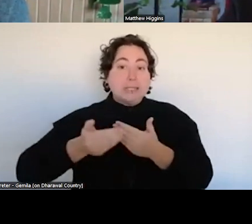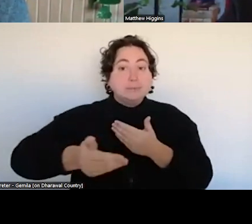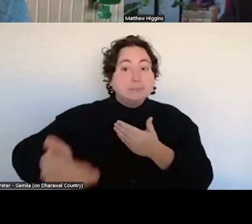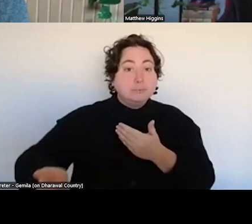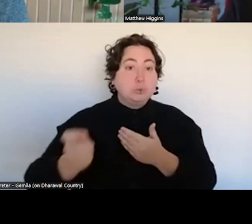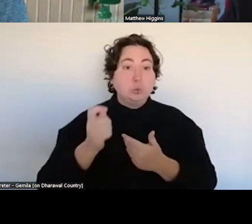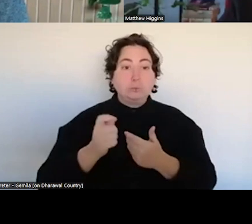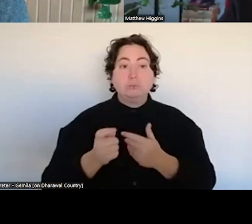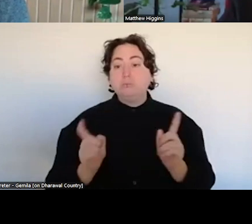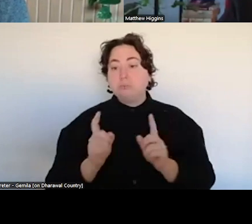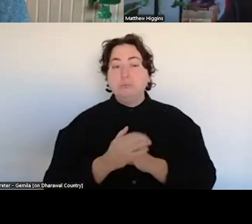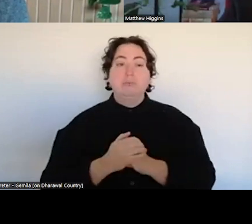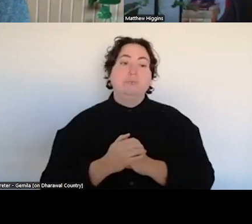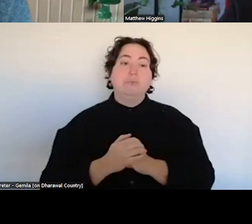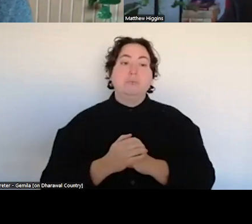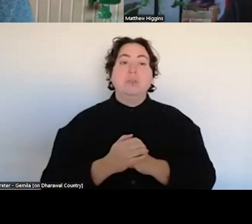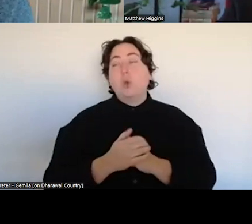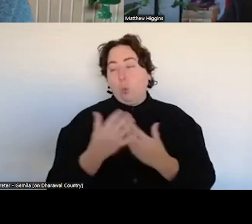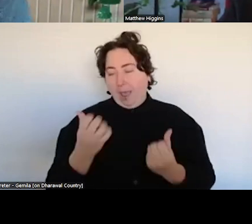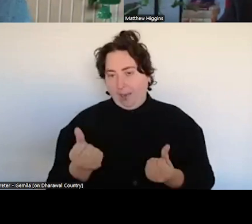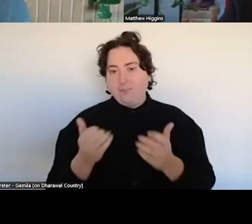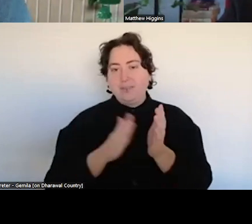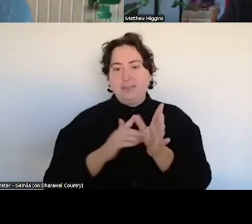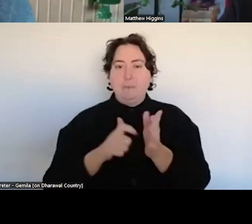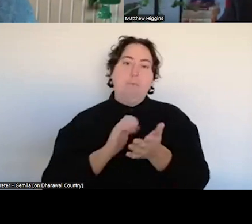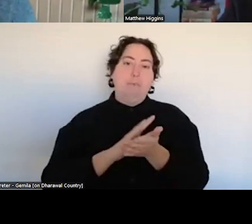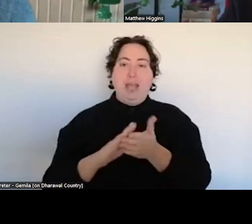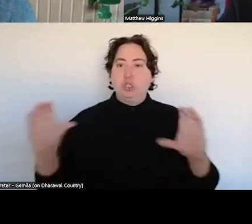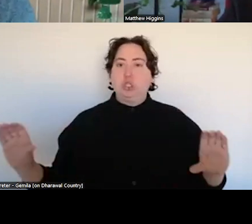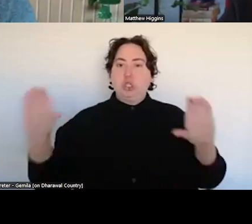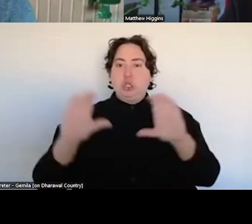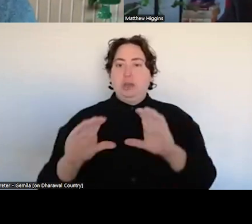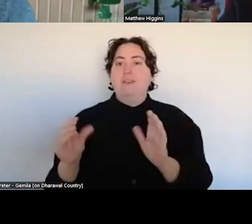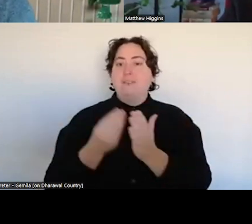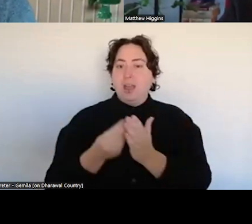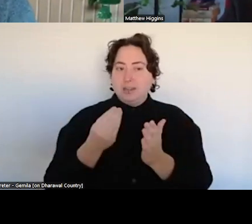not only do we have our match funding programs and support coaching and advice for State managers,